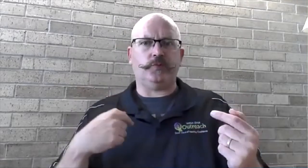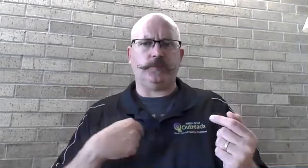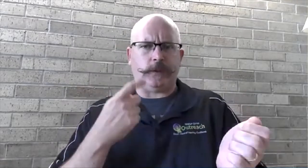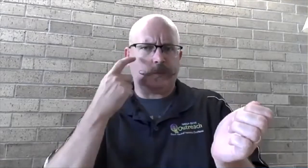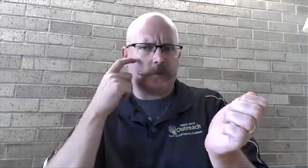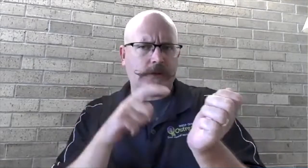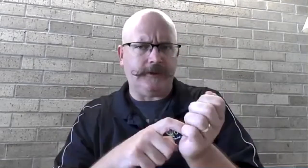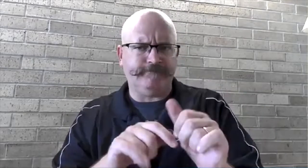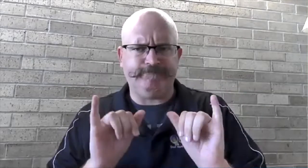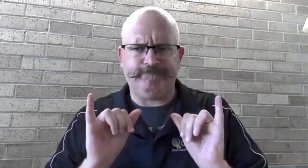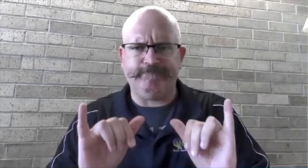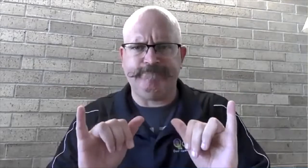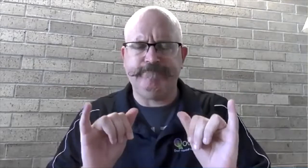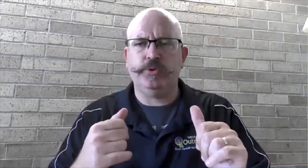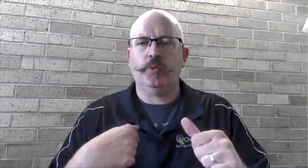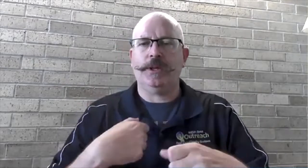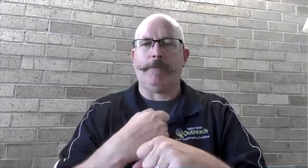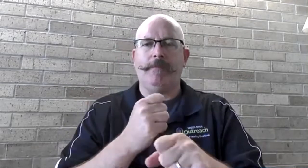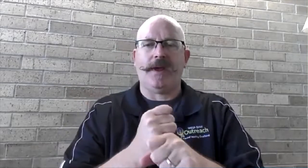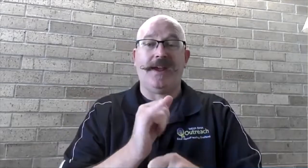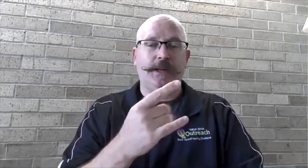(Scott) It's good that we can recognize that though.